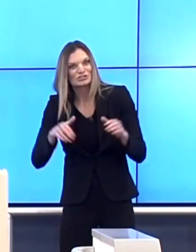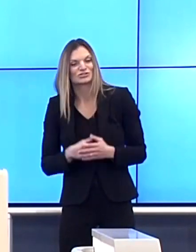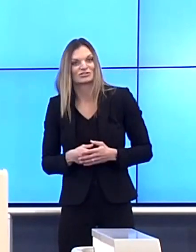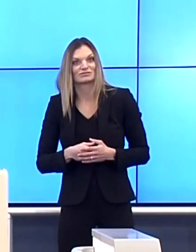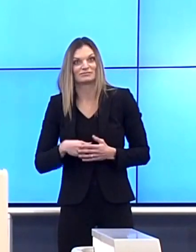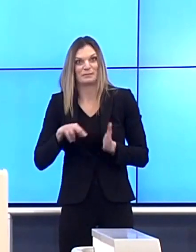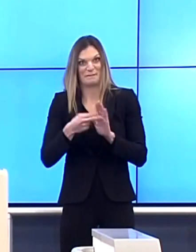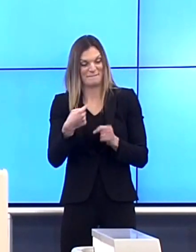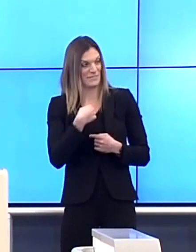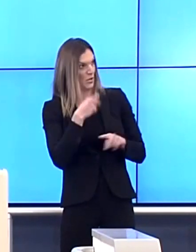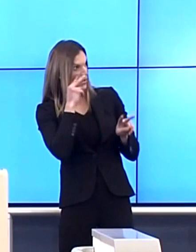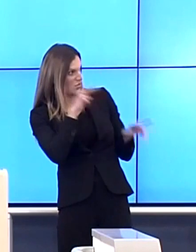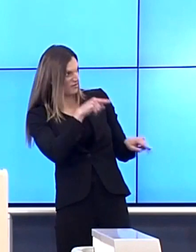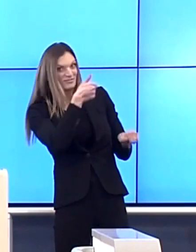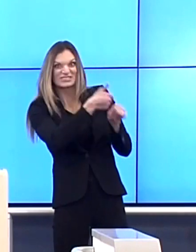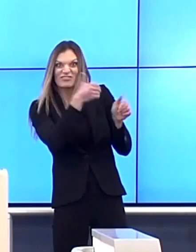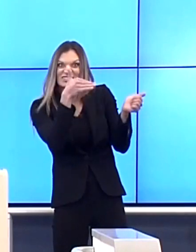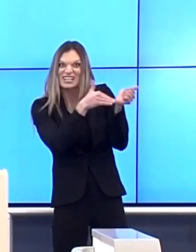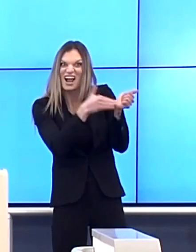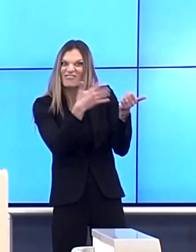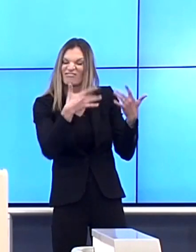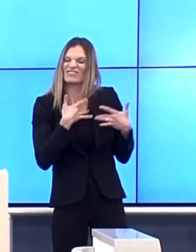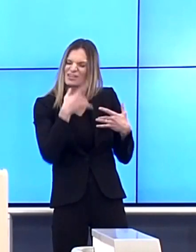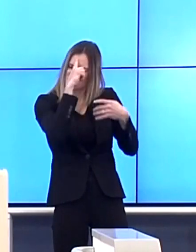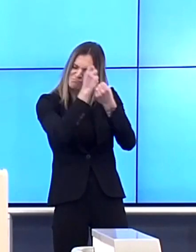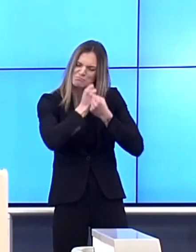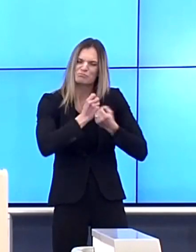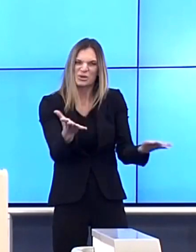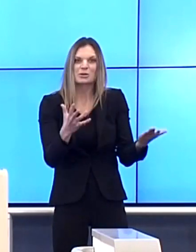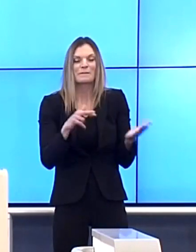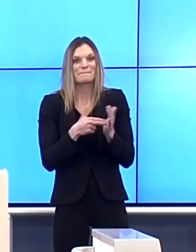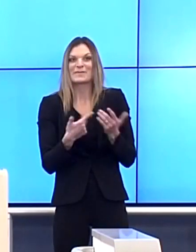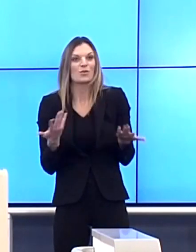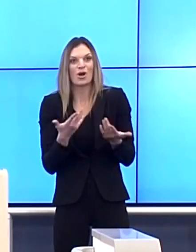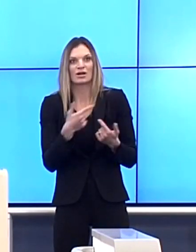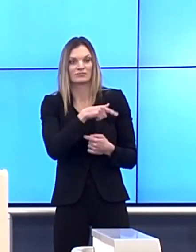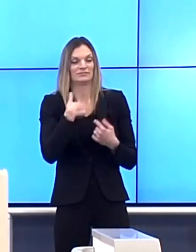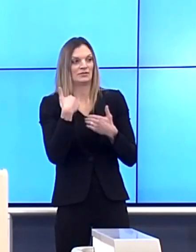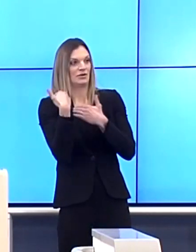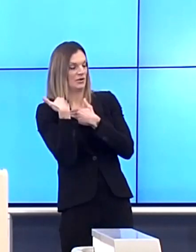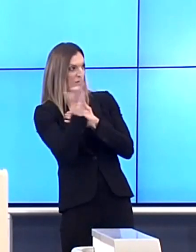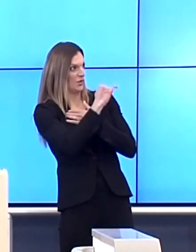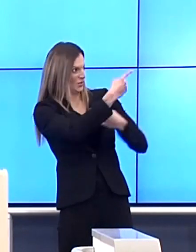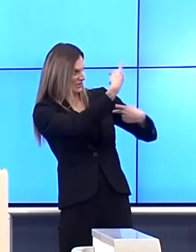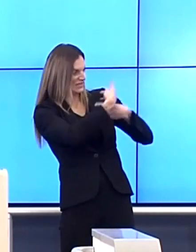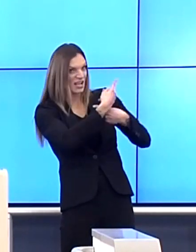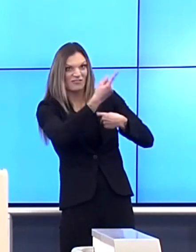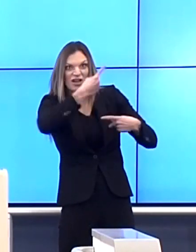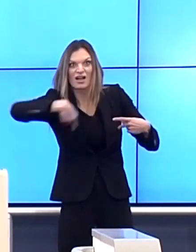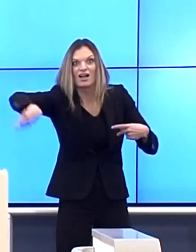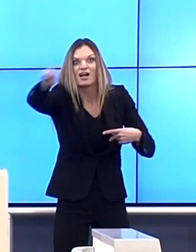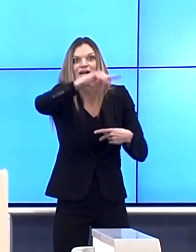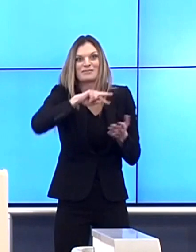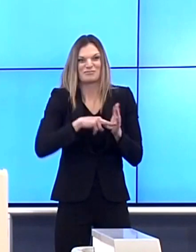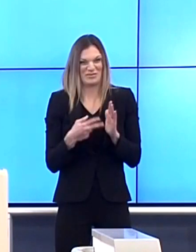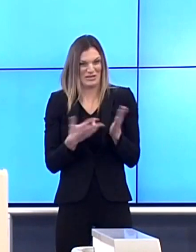AND THIS IS ONE OF THE THINGS THAT SHOULD CAUSE EVERY ONE OF THAT SHOULD CAUSE EVERY ONE OF US CONCERN. US CONCERN. WE ALL HAVE A RESPONSIBILITY TO WE ALL HAVE A RESPONSIBILITY TO FOLLOW THESE LAWS AND DO